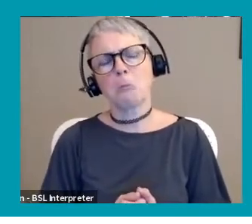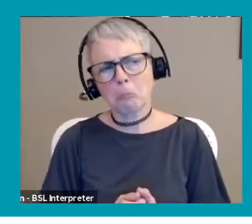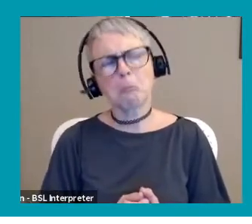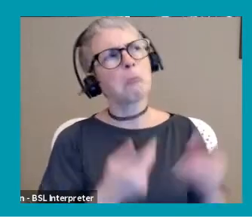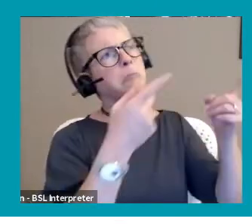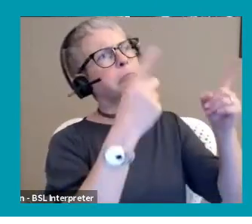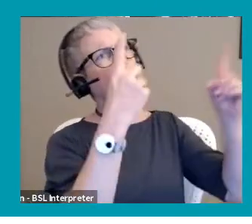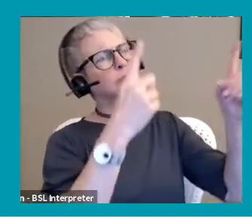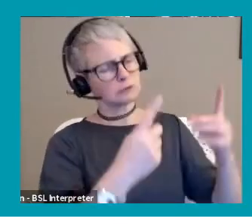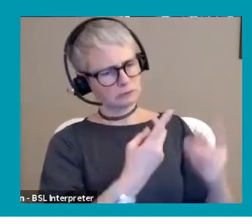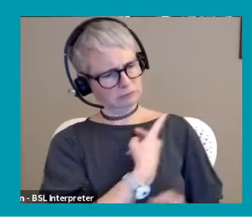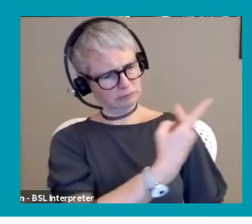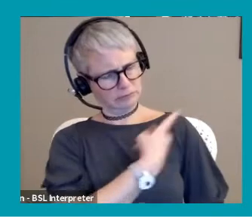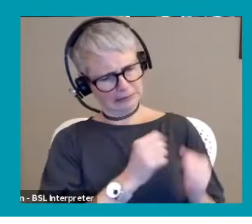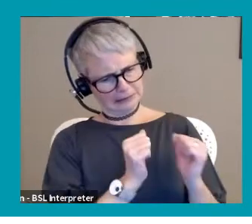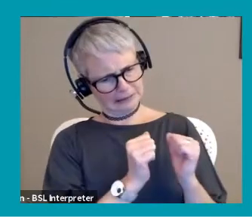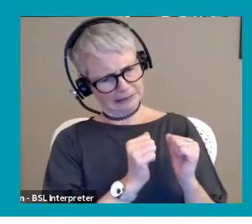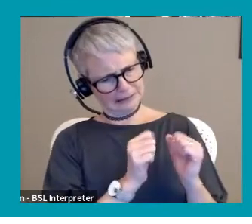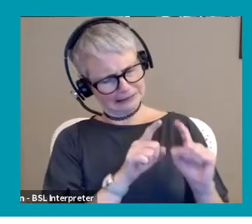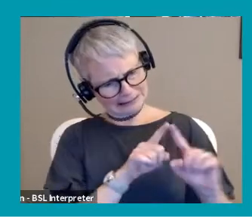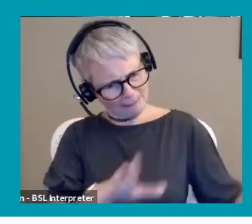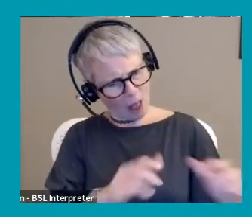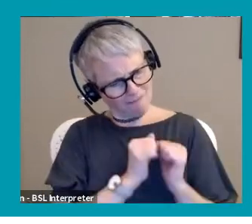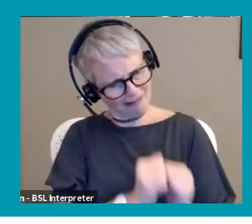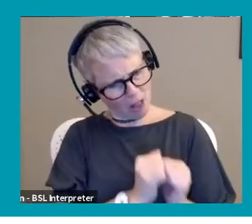Nobody said that's an issue but sometimes I think people don't